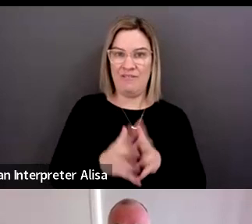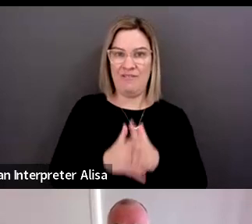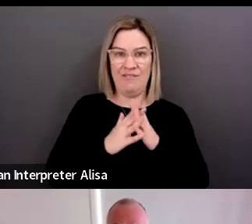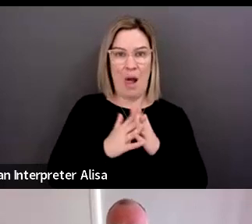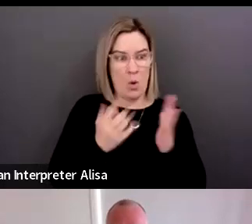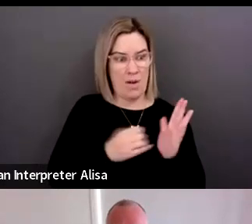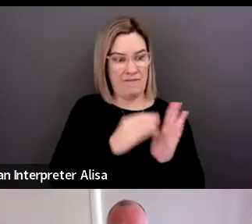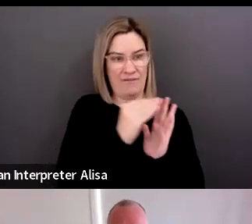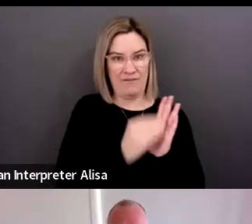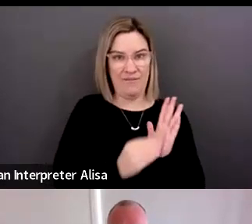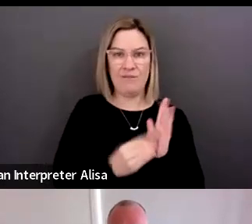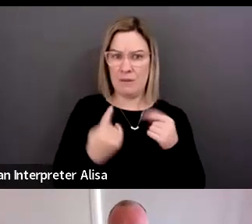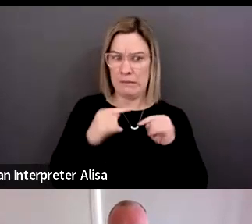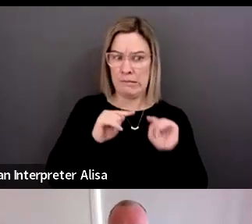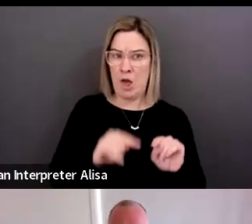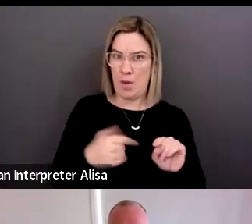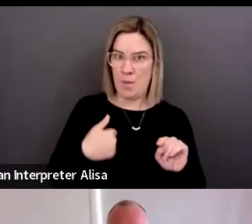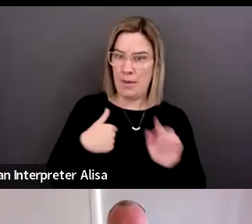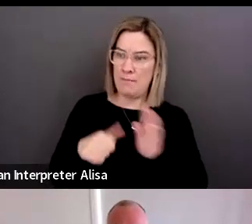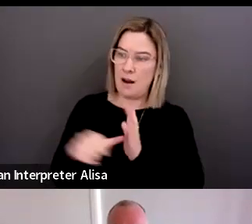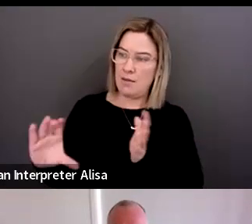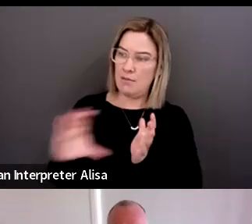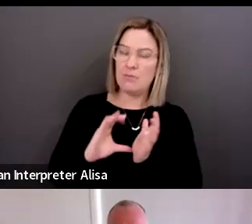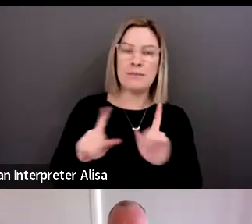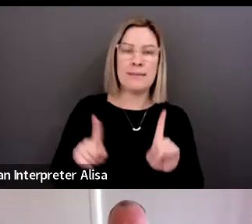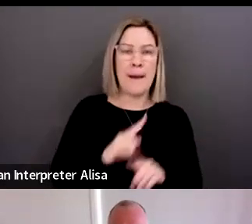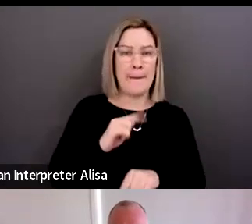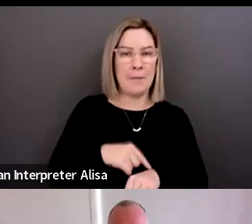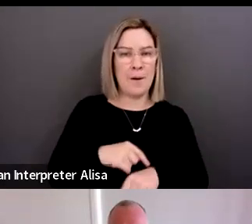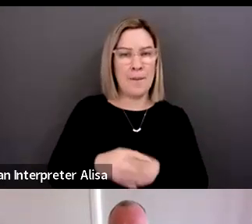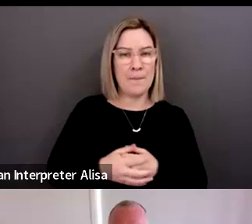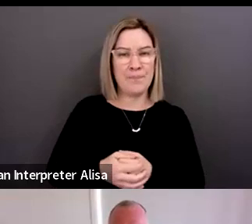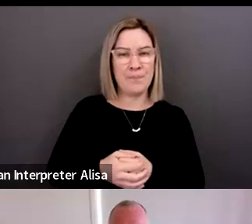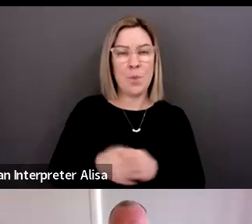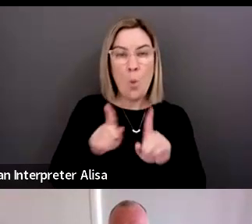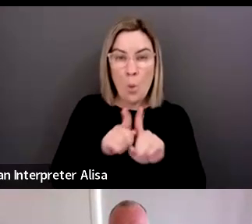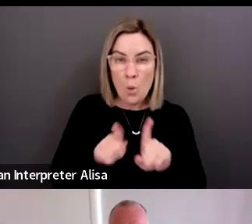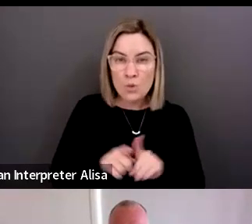associated with these companies, but also the internal values in the